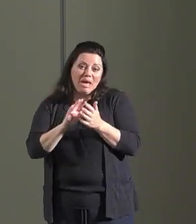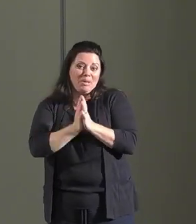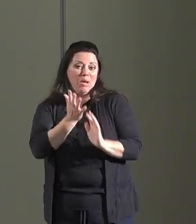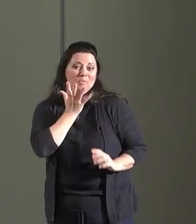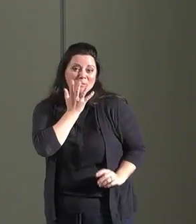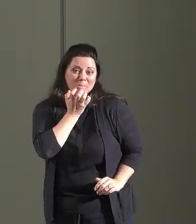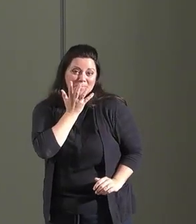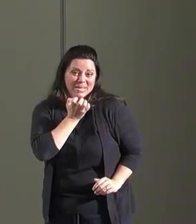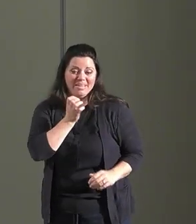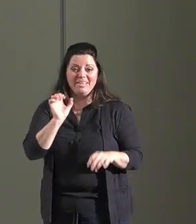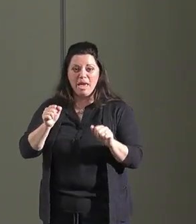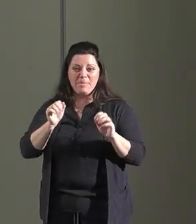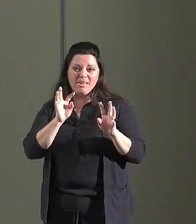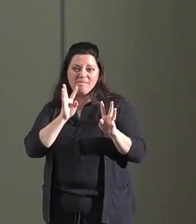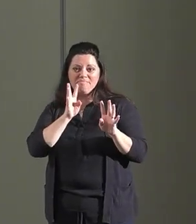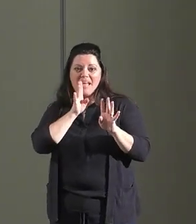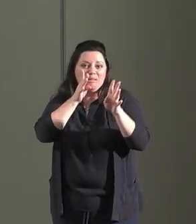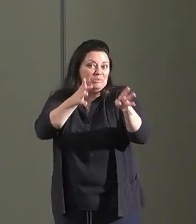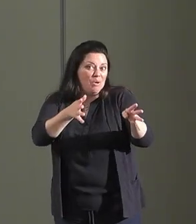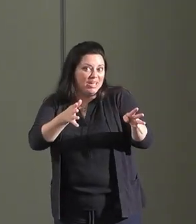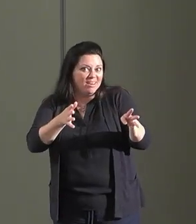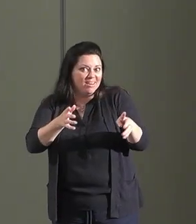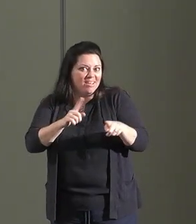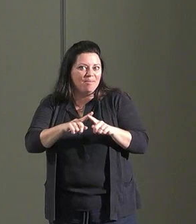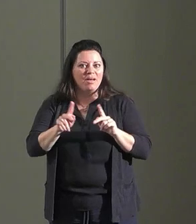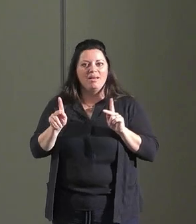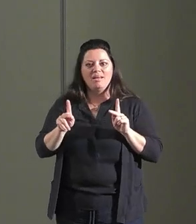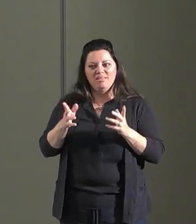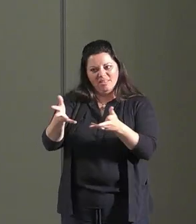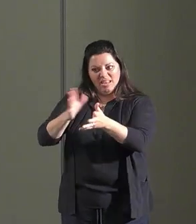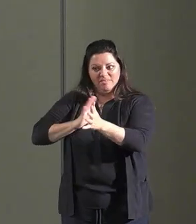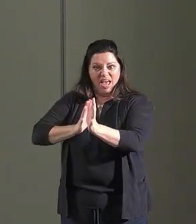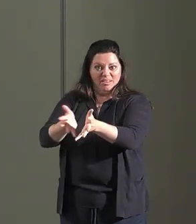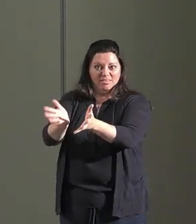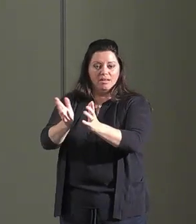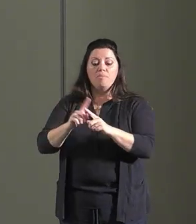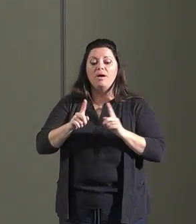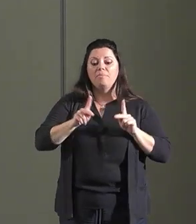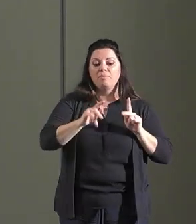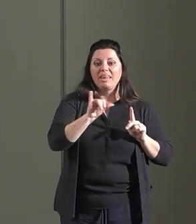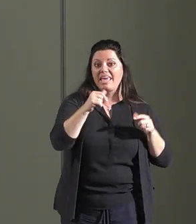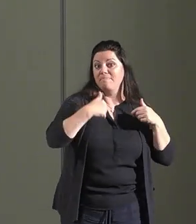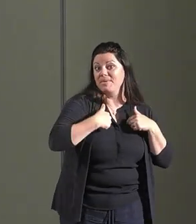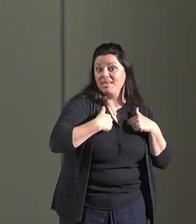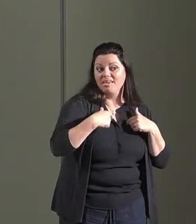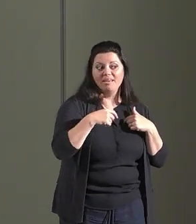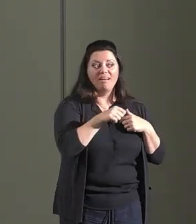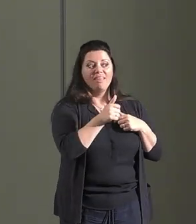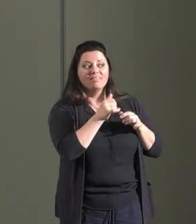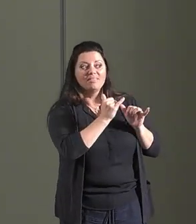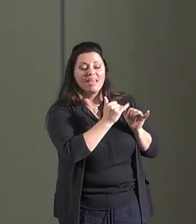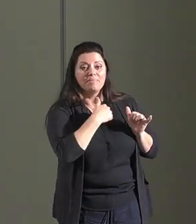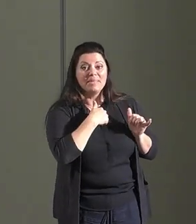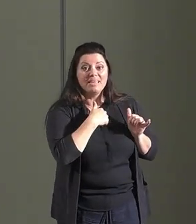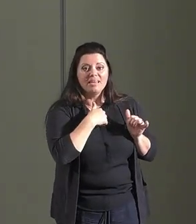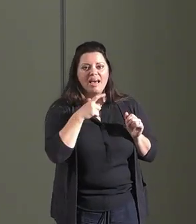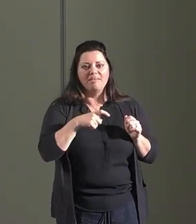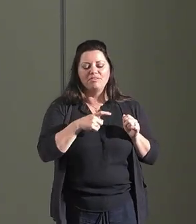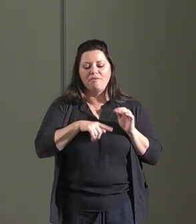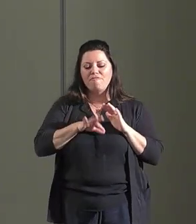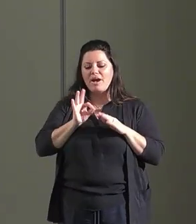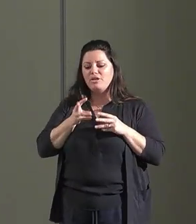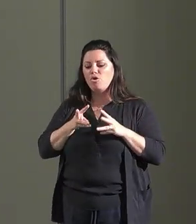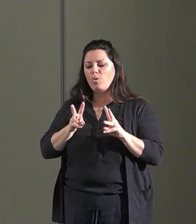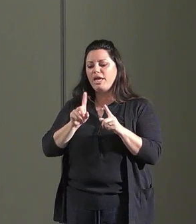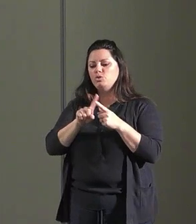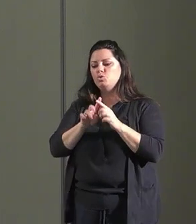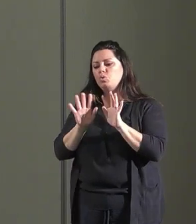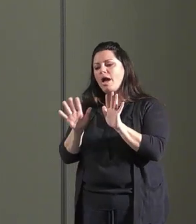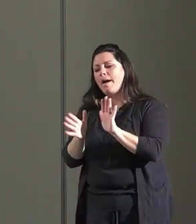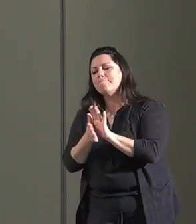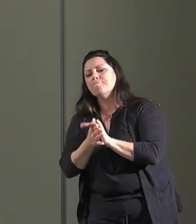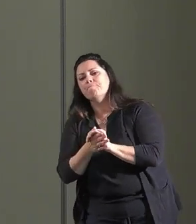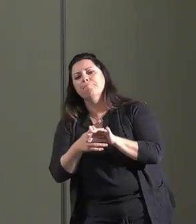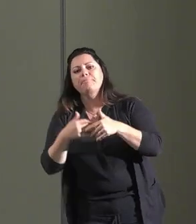outspoken people like me, and others have to find a way to not make people uncomfortable.